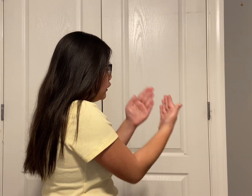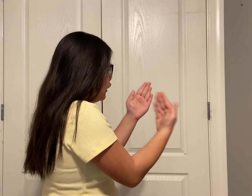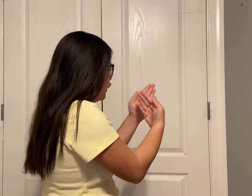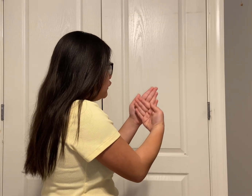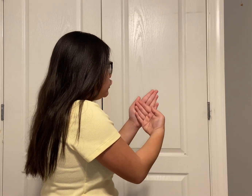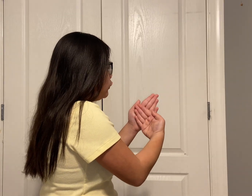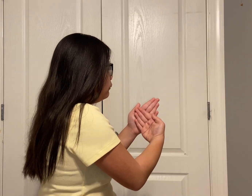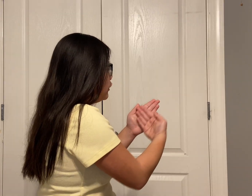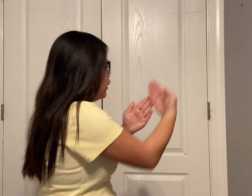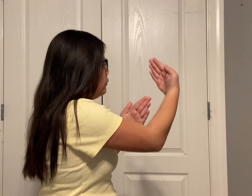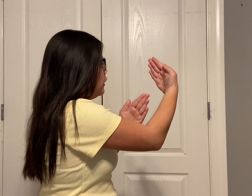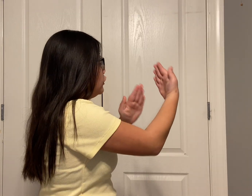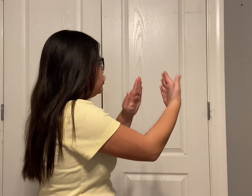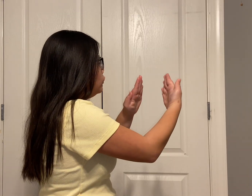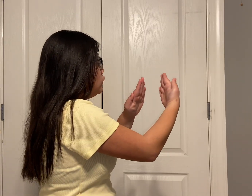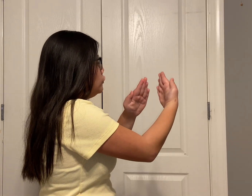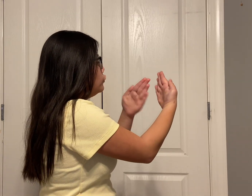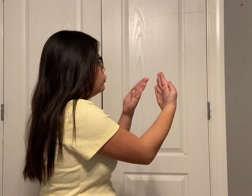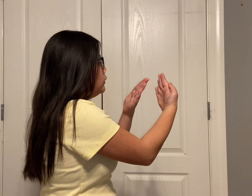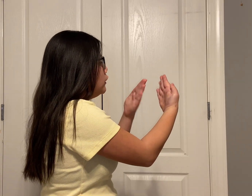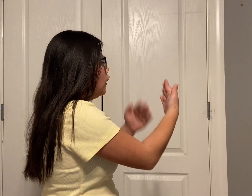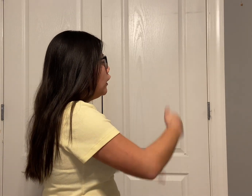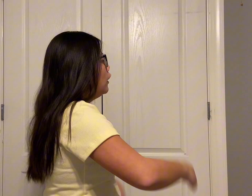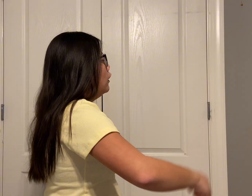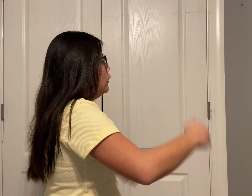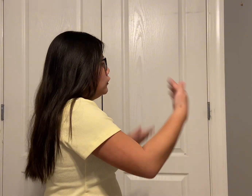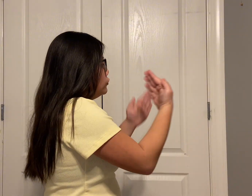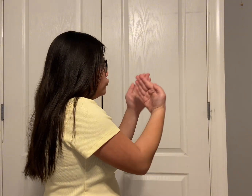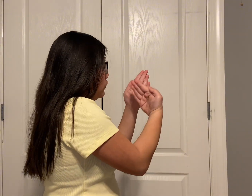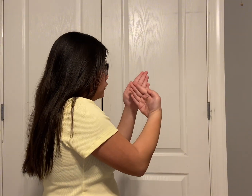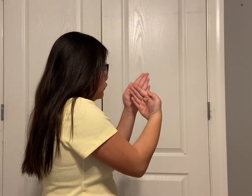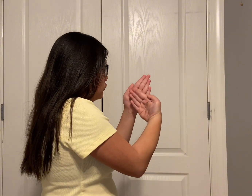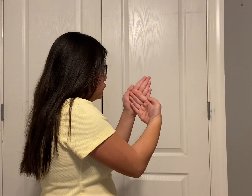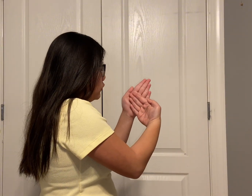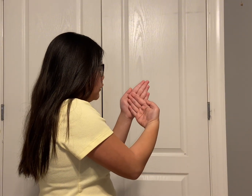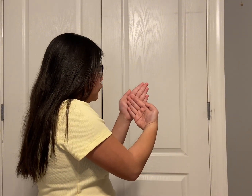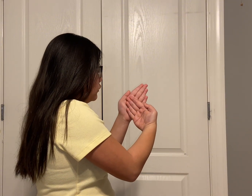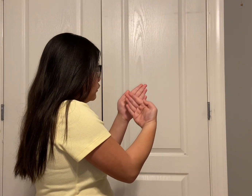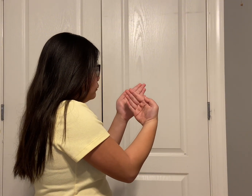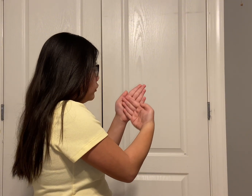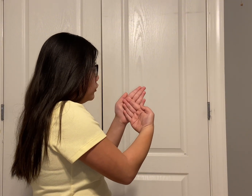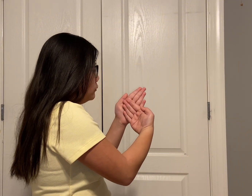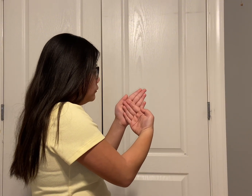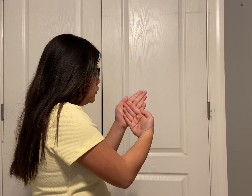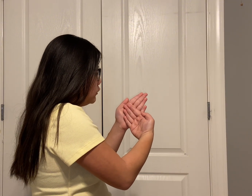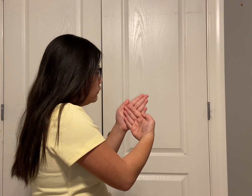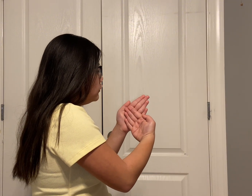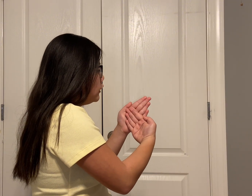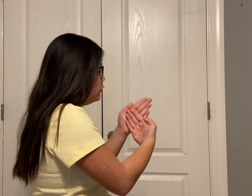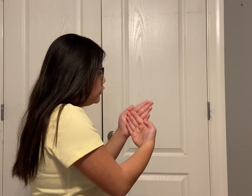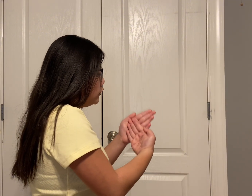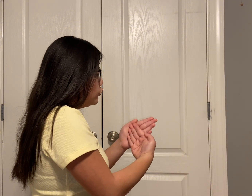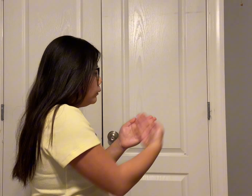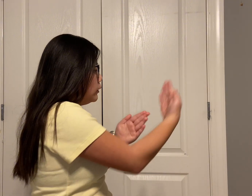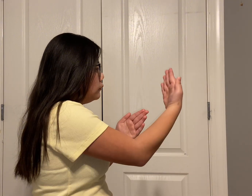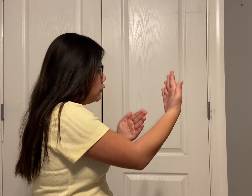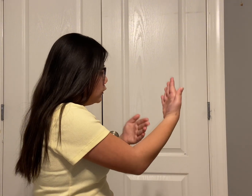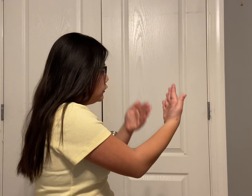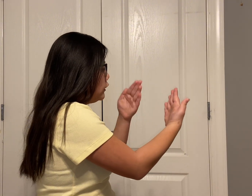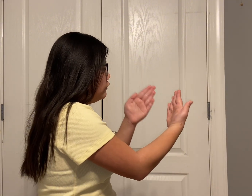And then swipe up and then switch and you're gonna repeat. Right, right hand on the palm of the left and then swipe up.